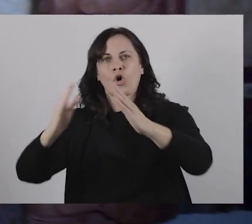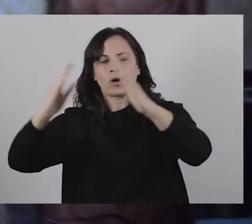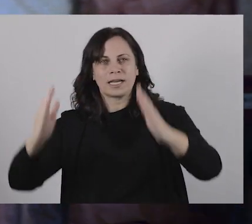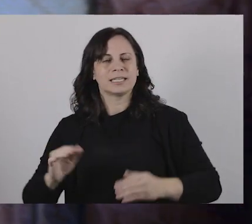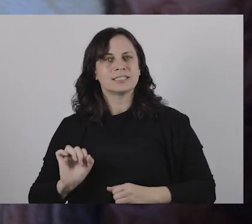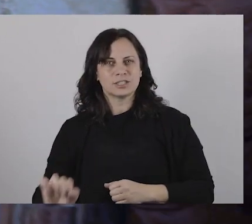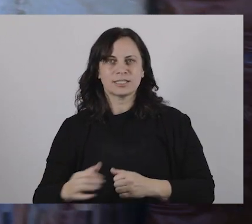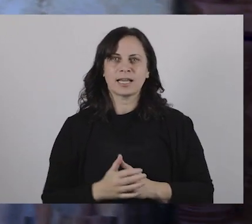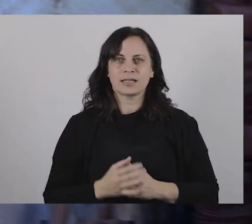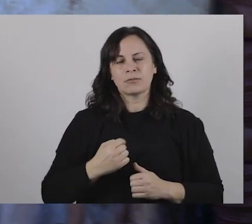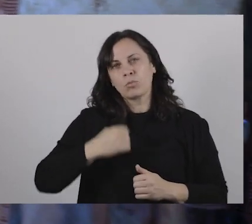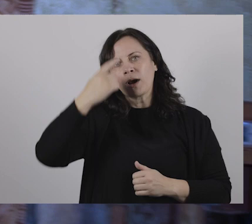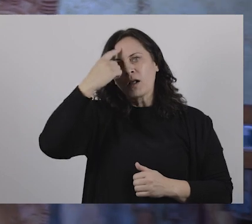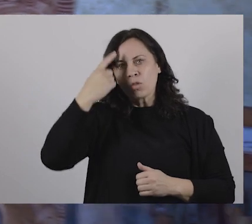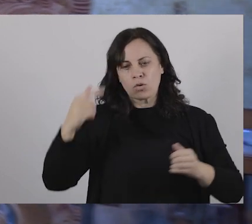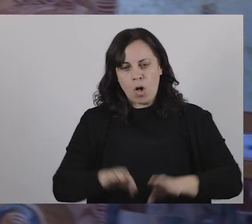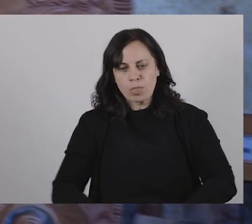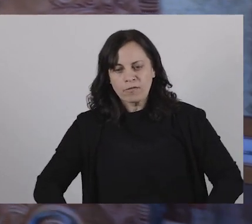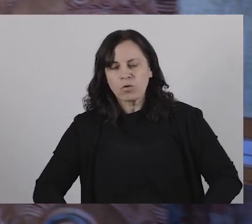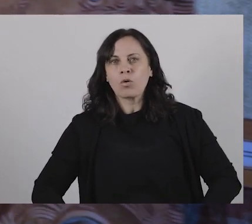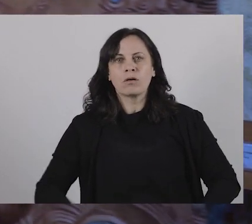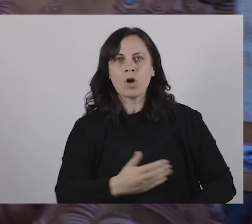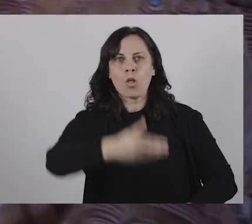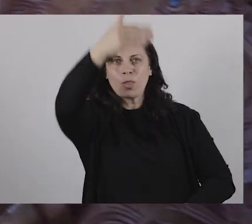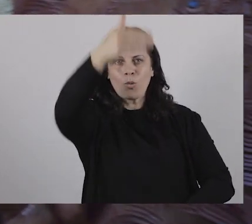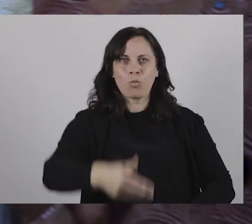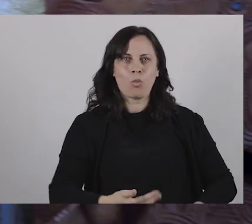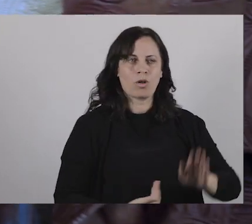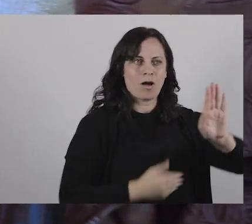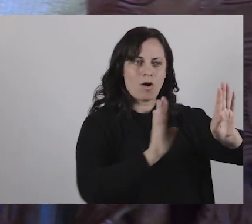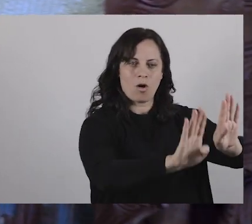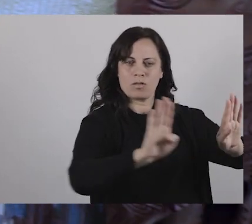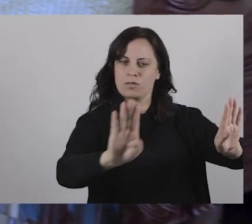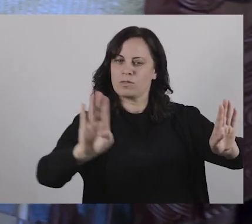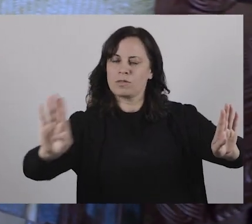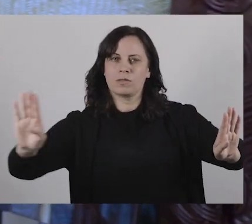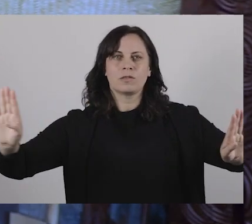And so it was about putting the mats back on the wall where they need to be